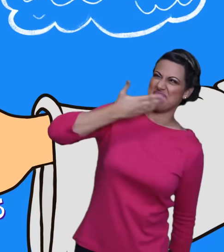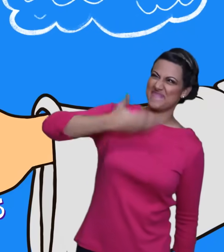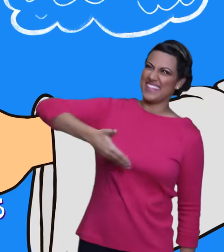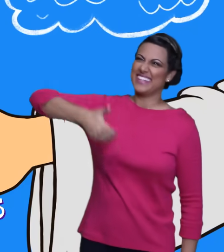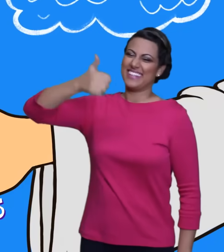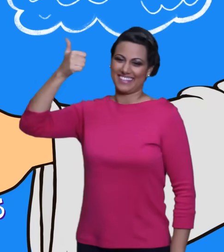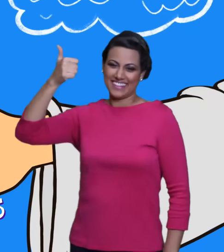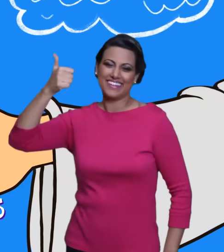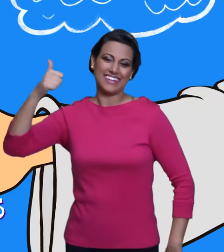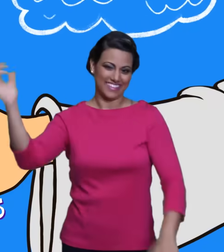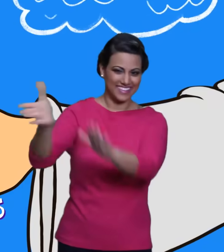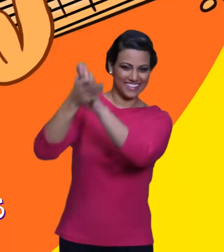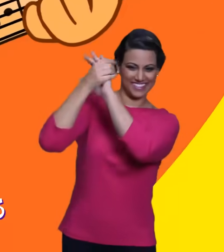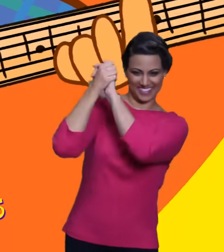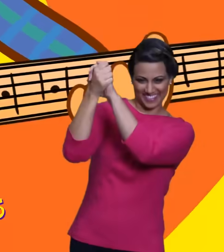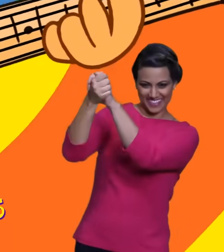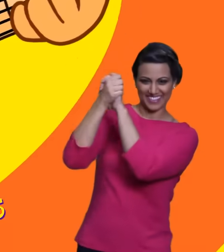HE IS AWESOME